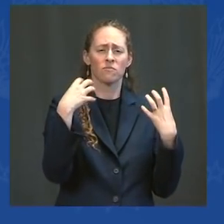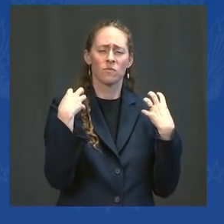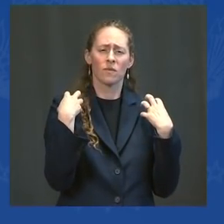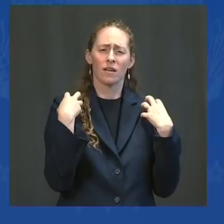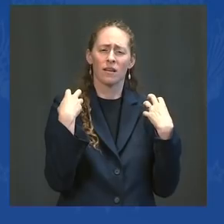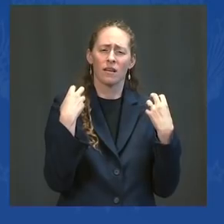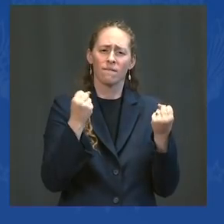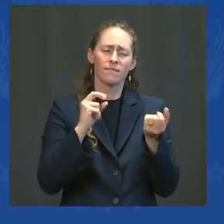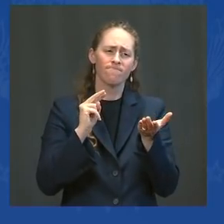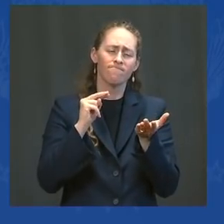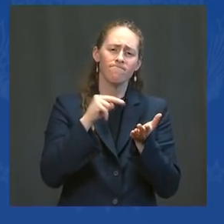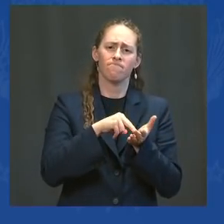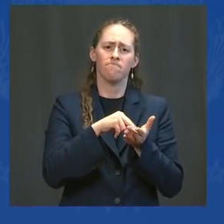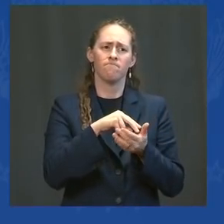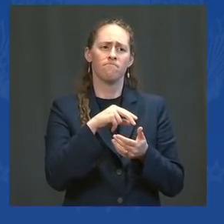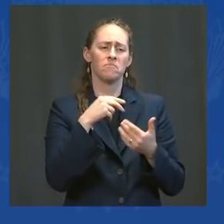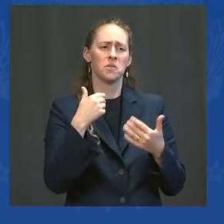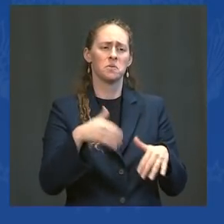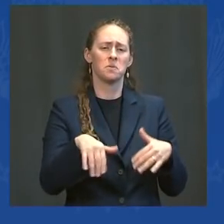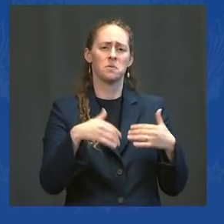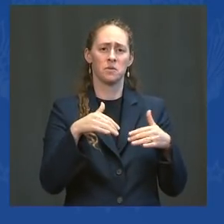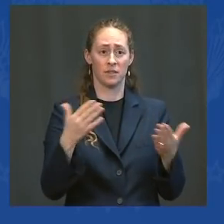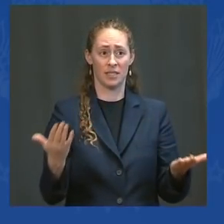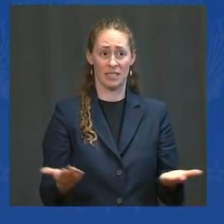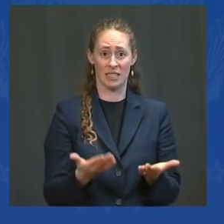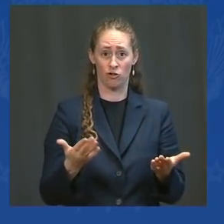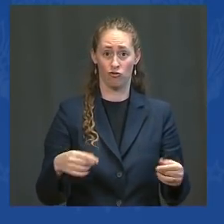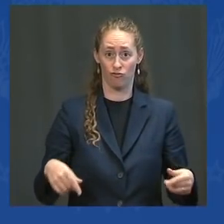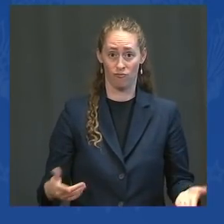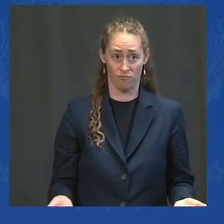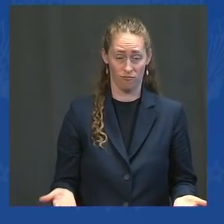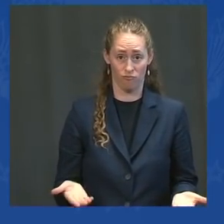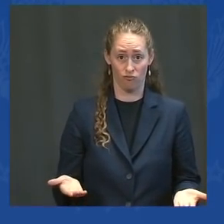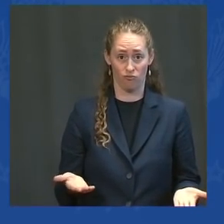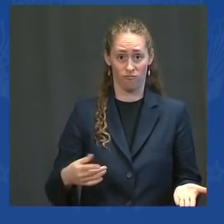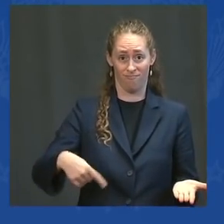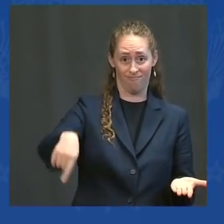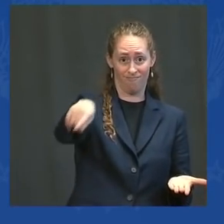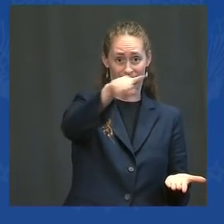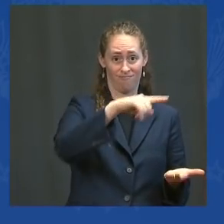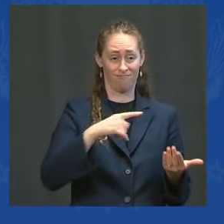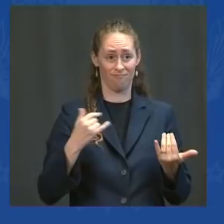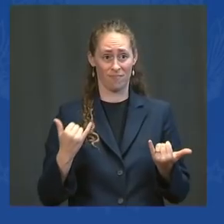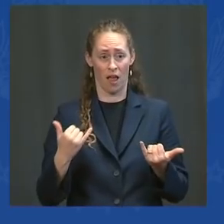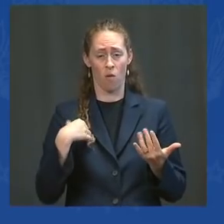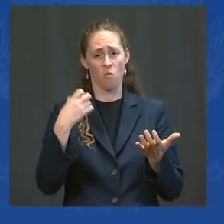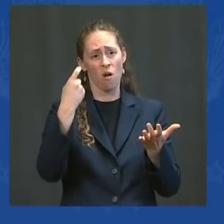in the Rose Garden at the White House to recognize that courage.